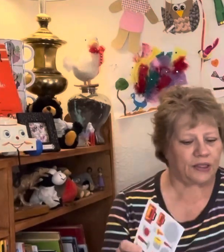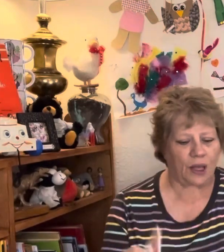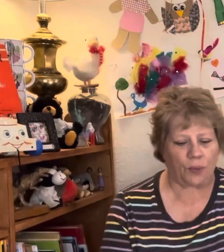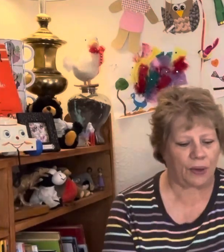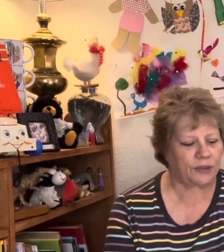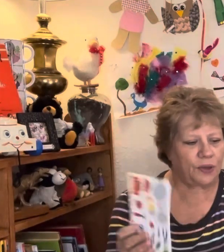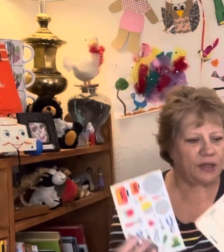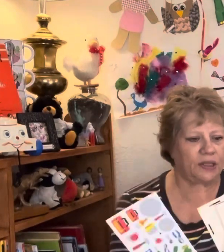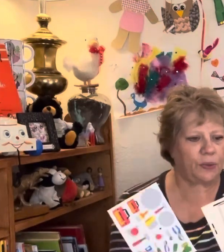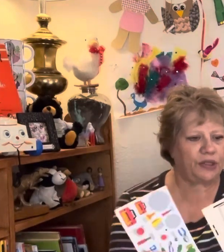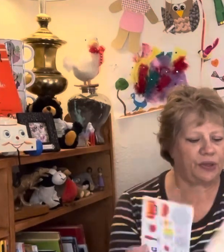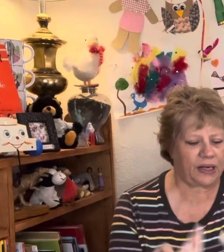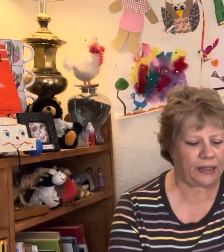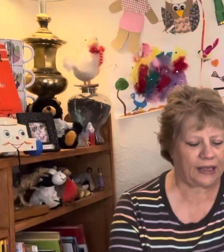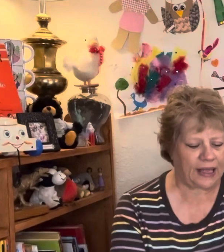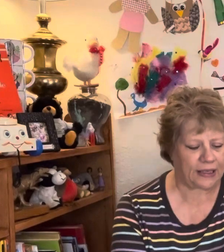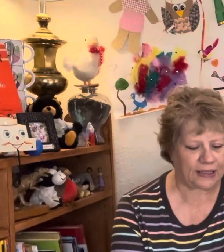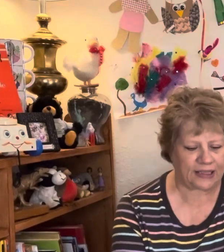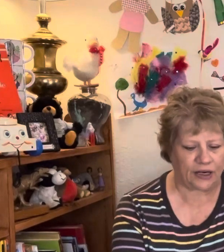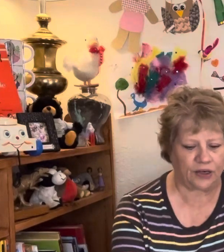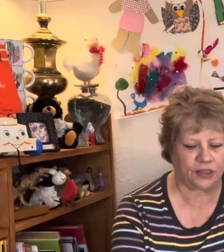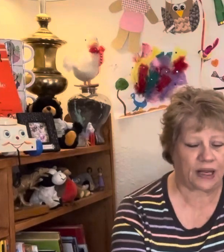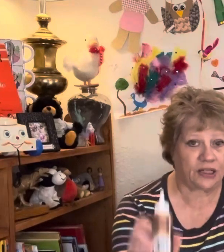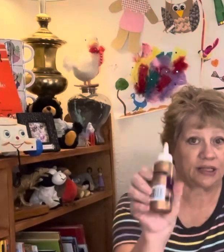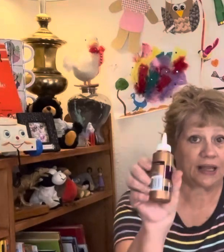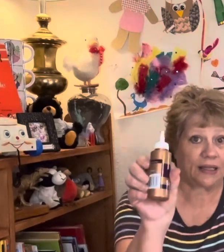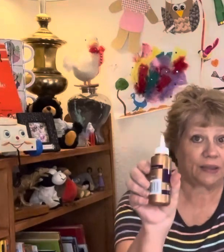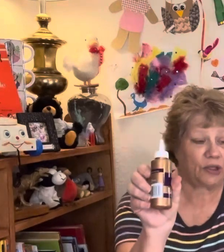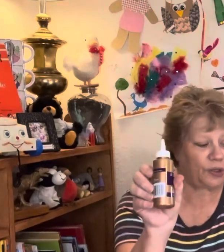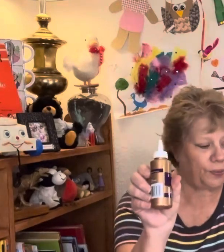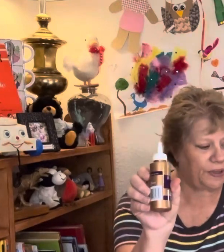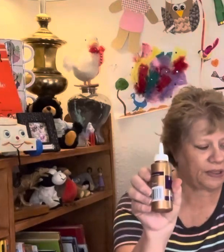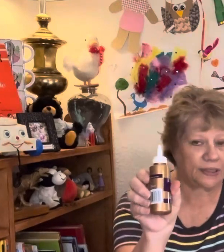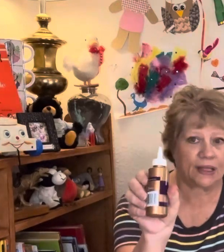So! This is what you need: the kit, the stickers, and some glue. This is